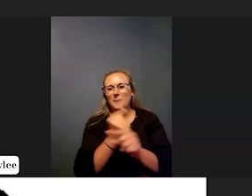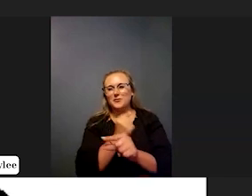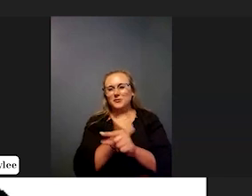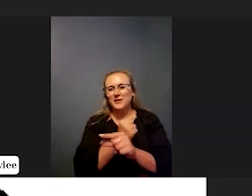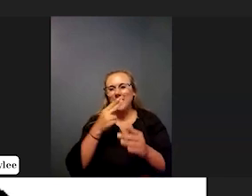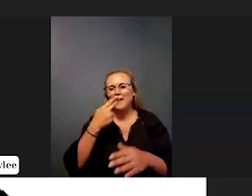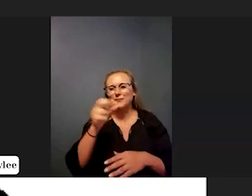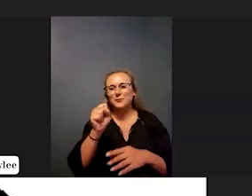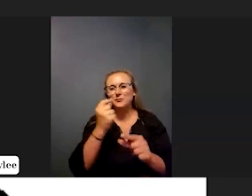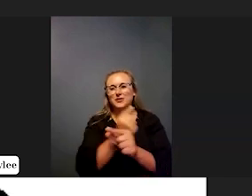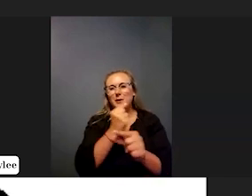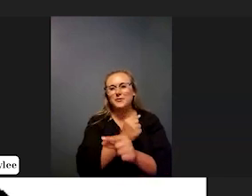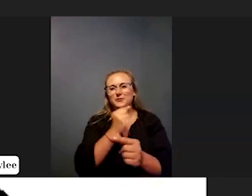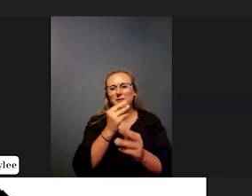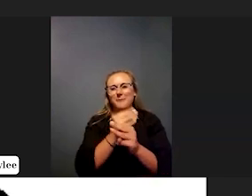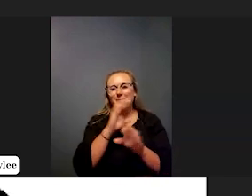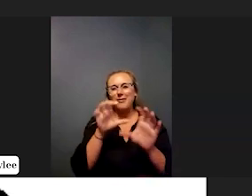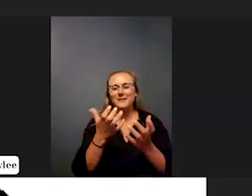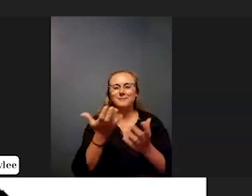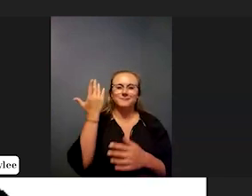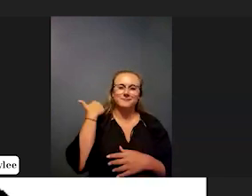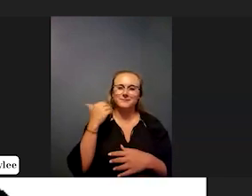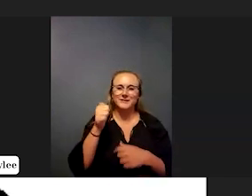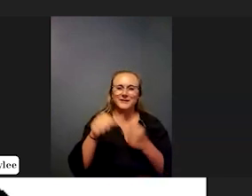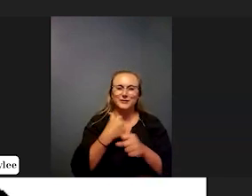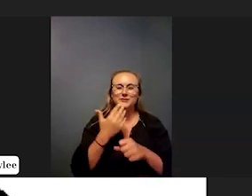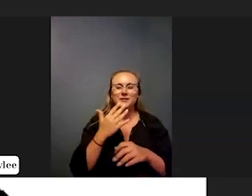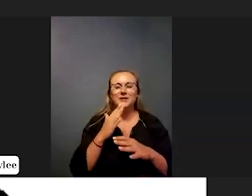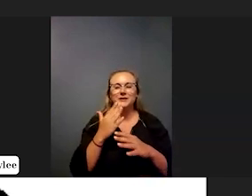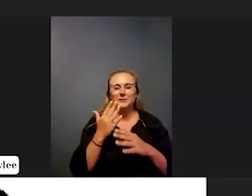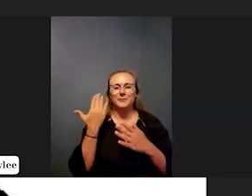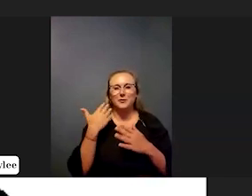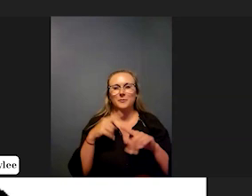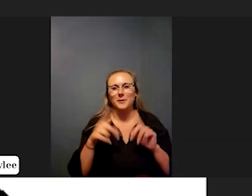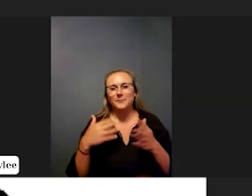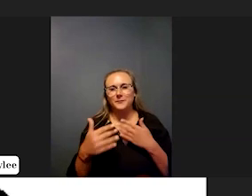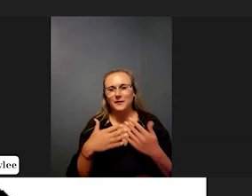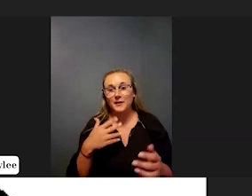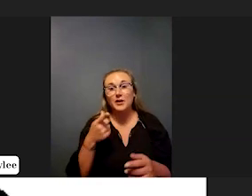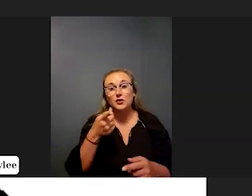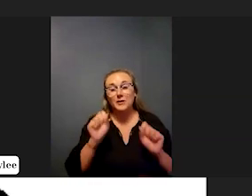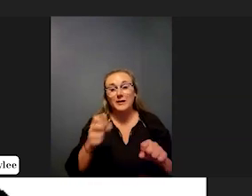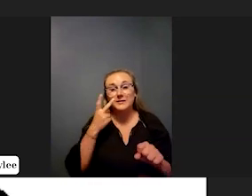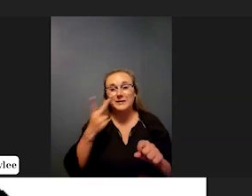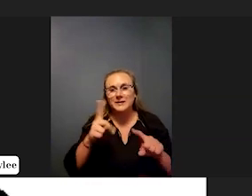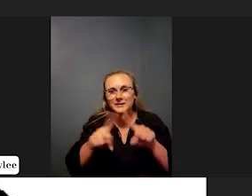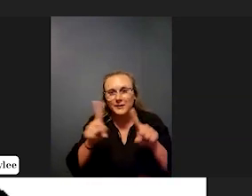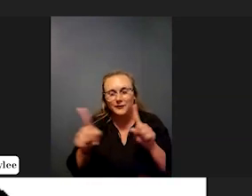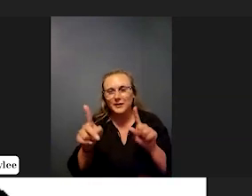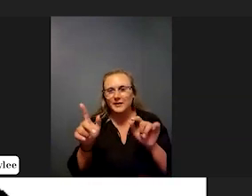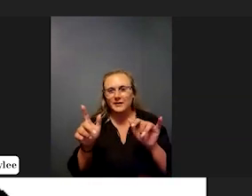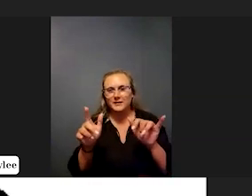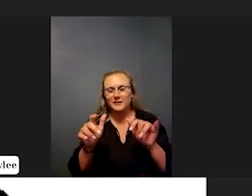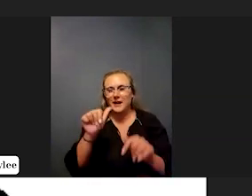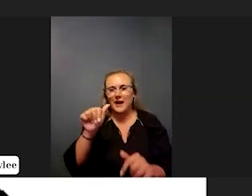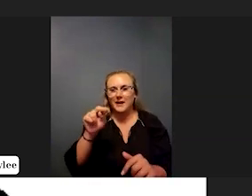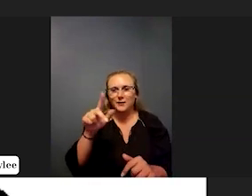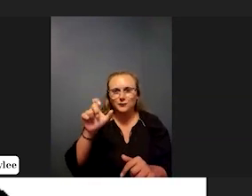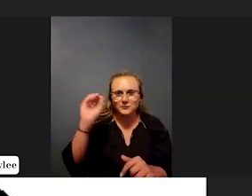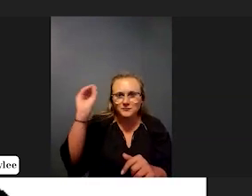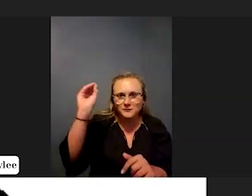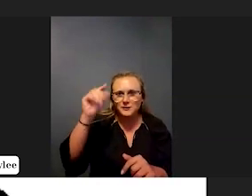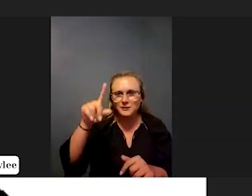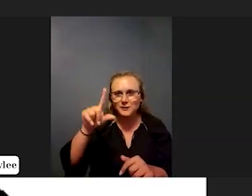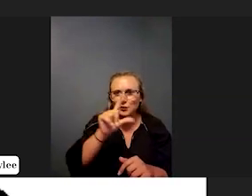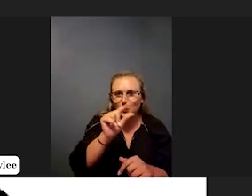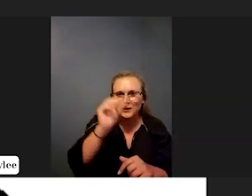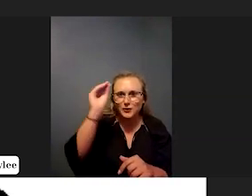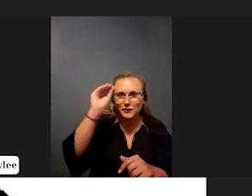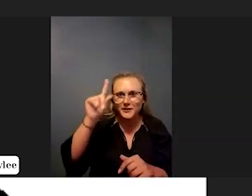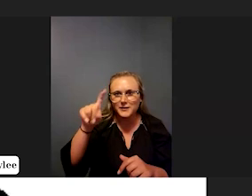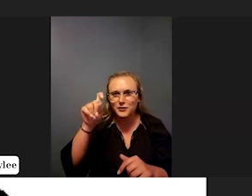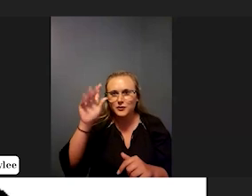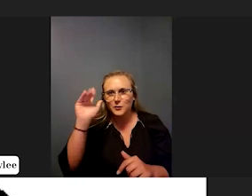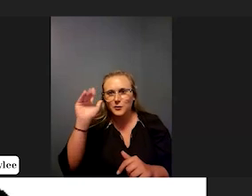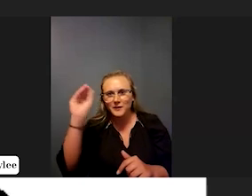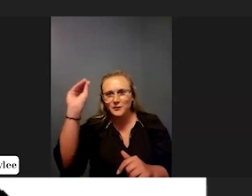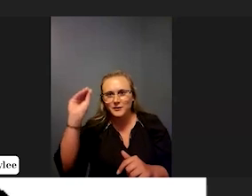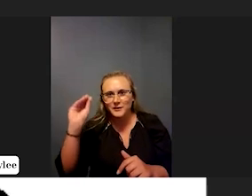Um, and in this image, we have a pentagon with a series of external angles with measurements 35 degrees, 50 degrees, 20 degrees, 125 degrees and x.